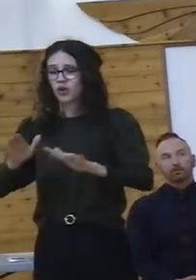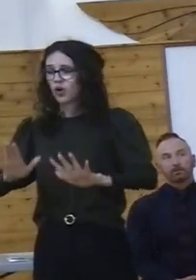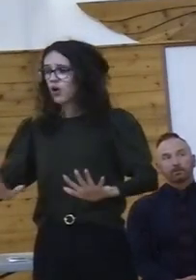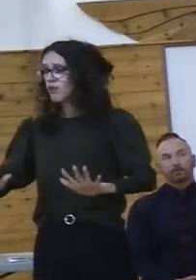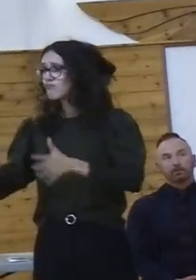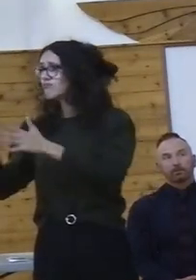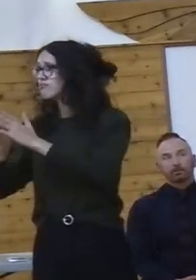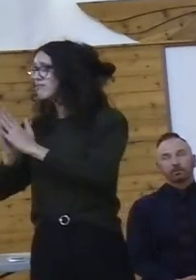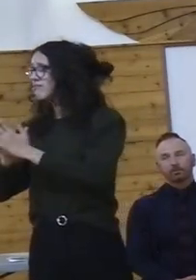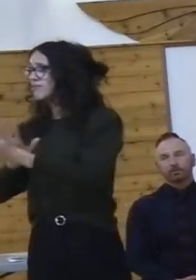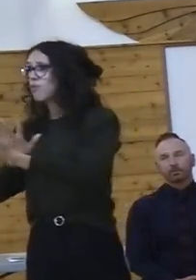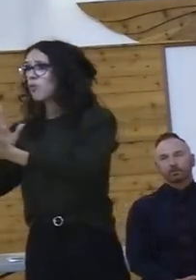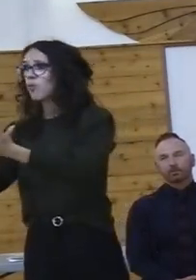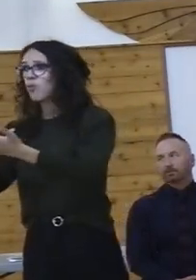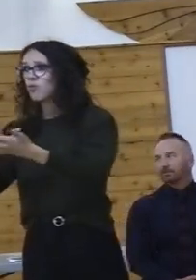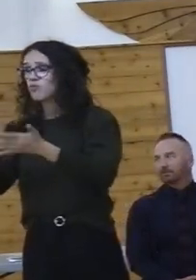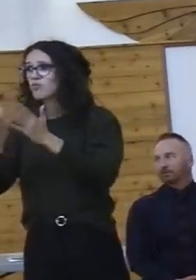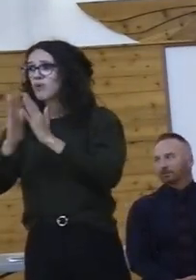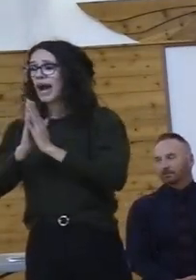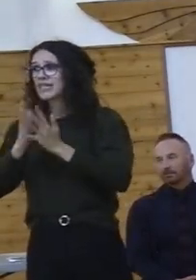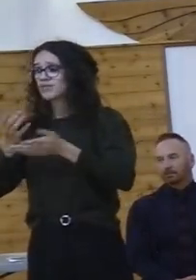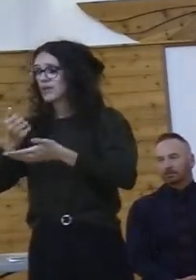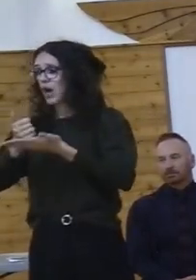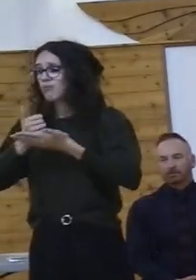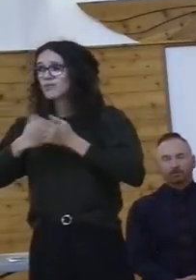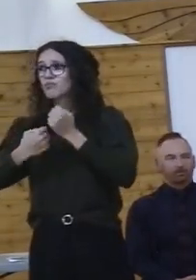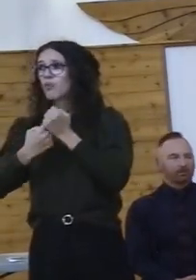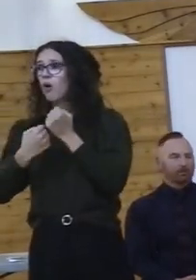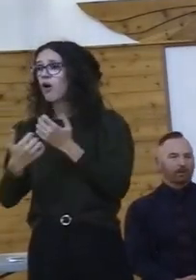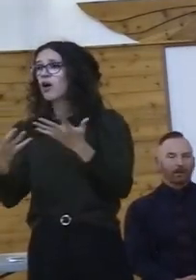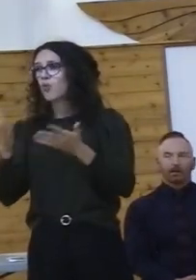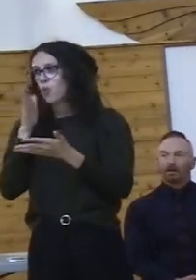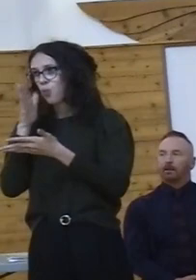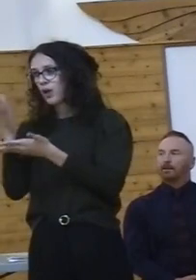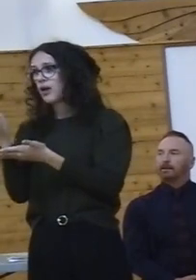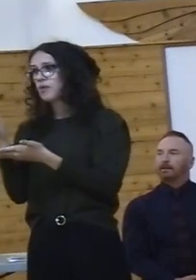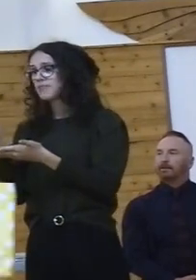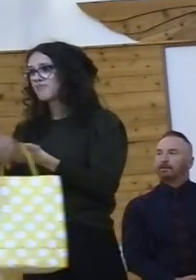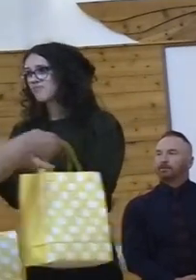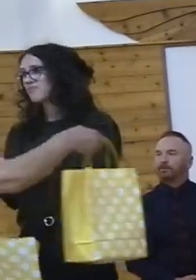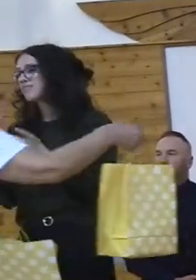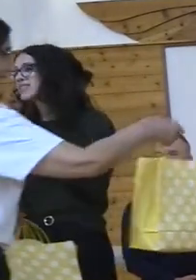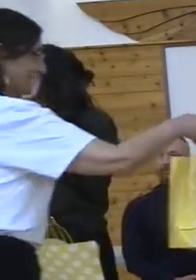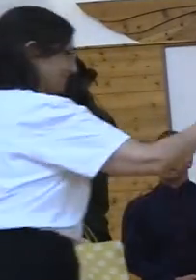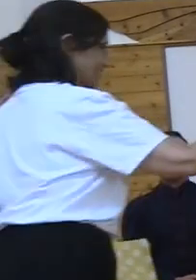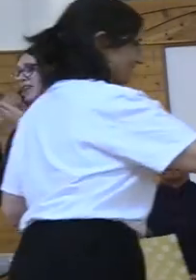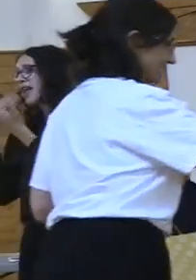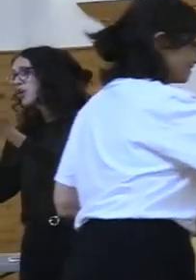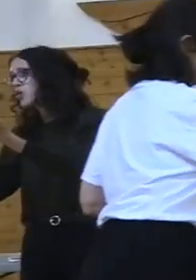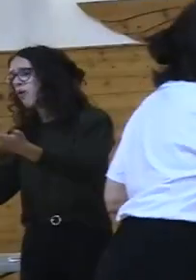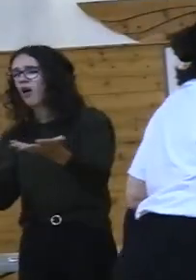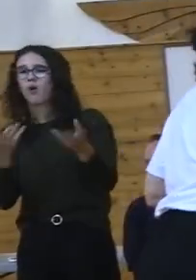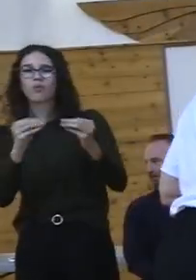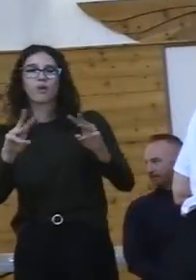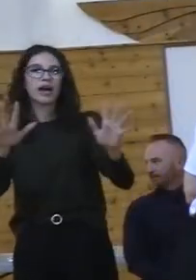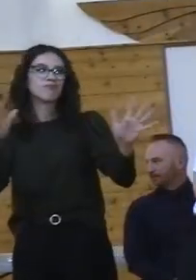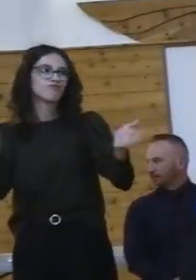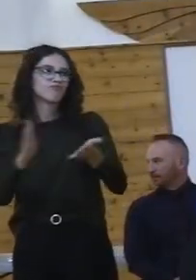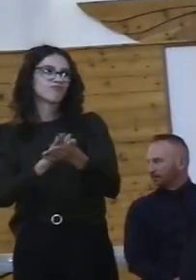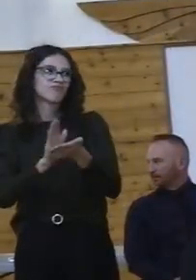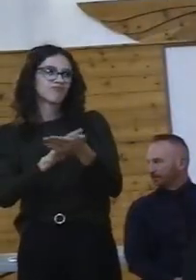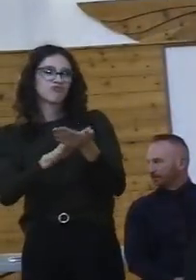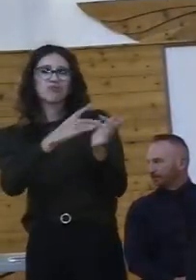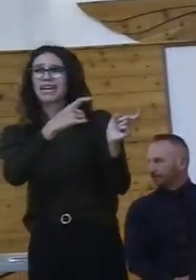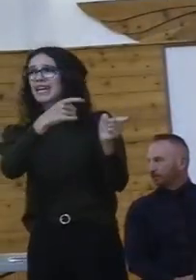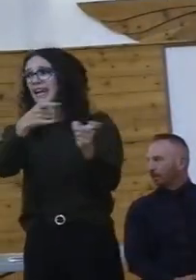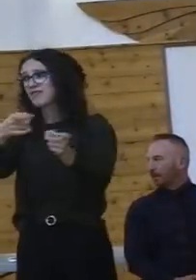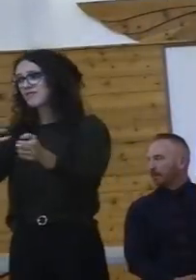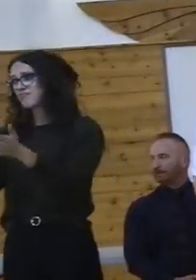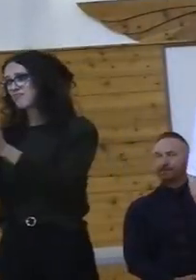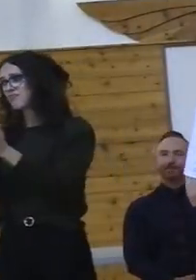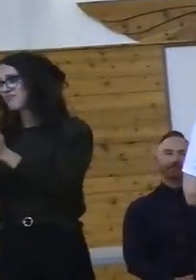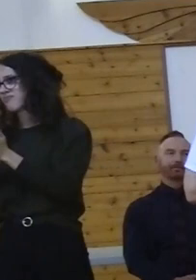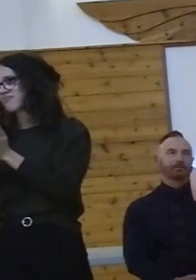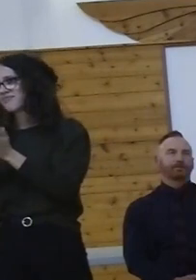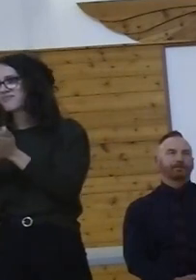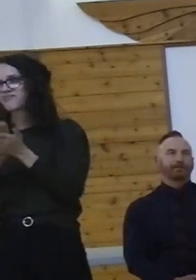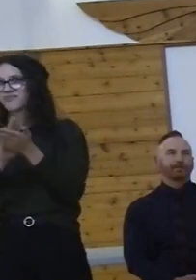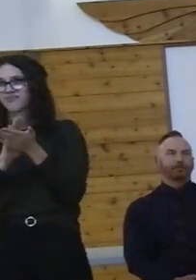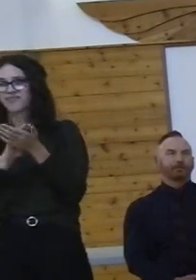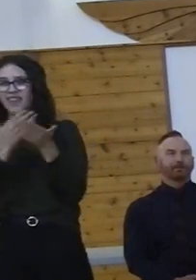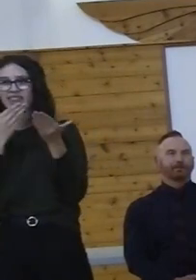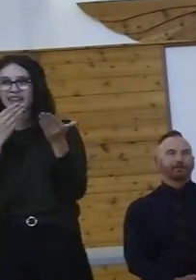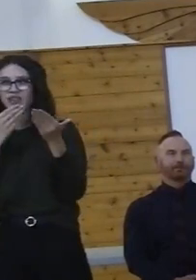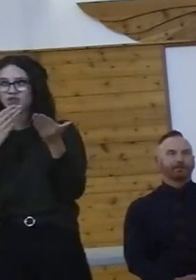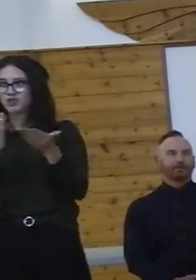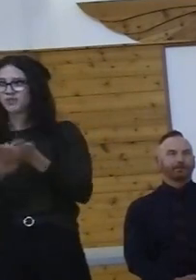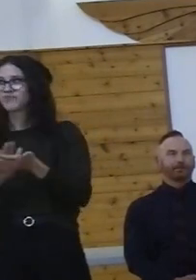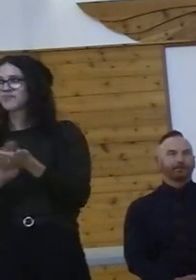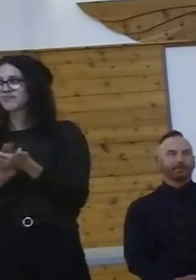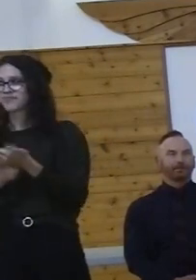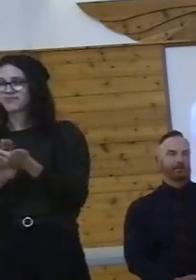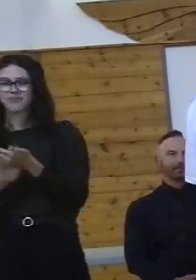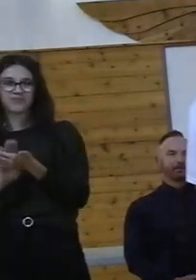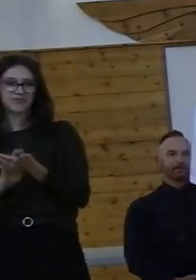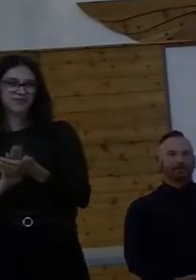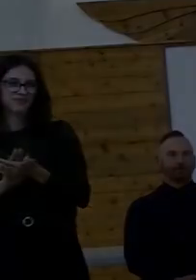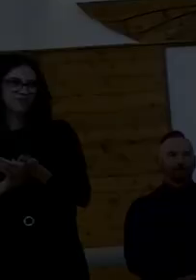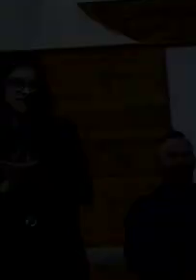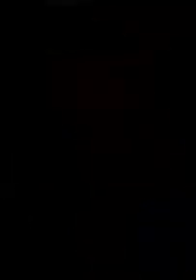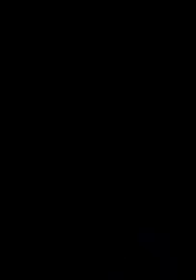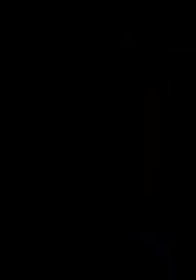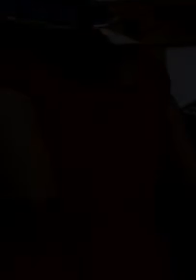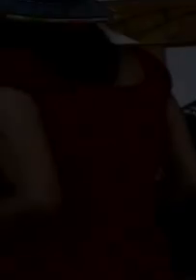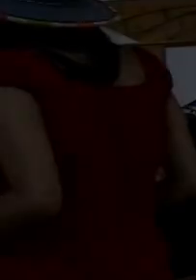So miigwech and gesé káin.